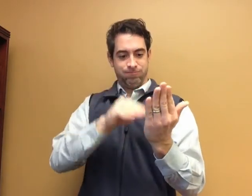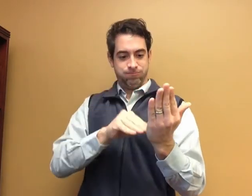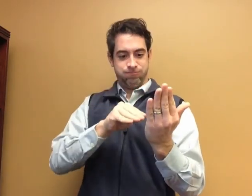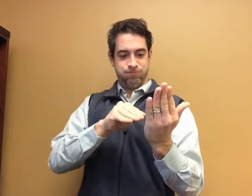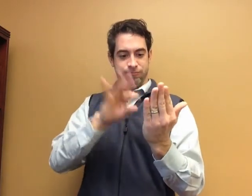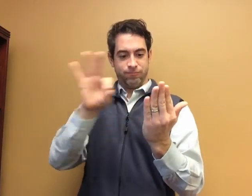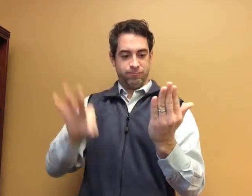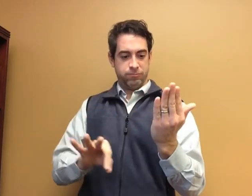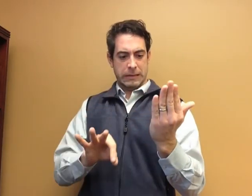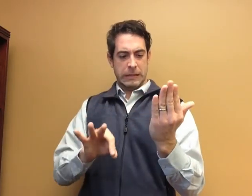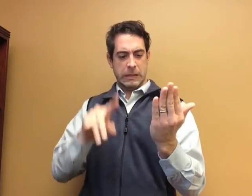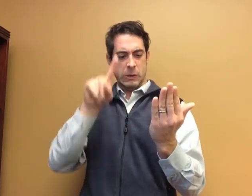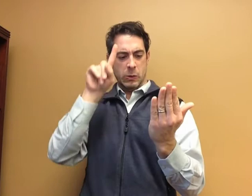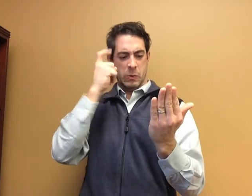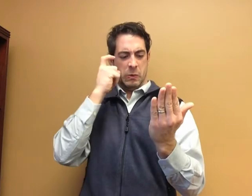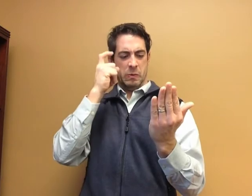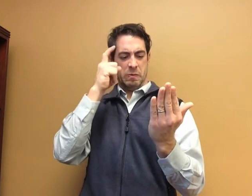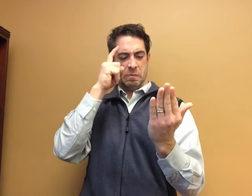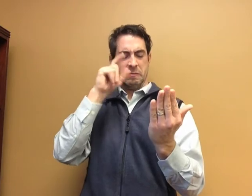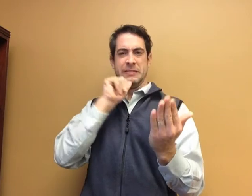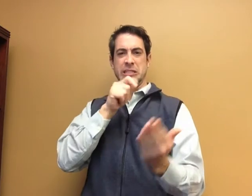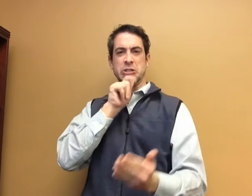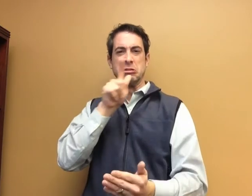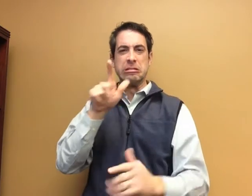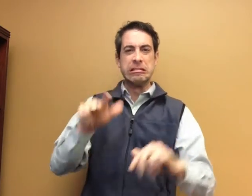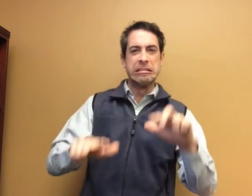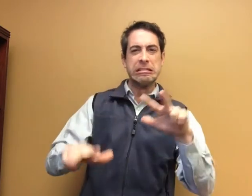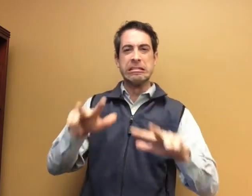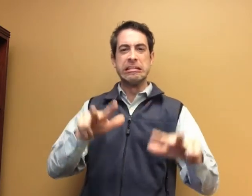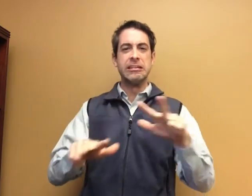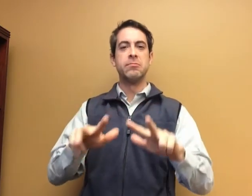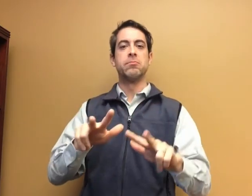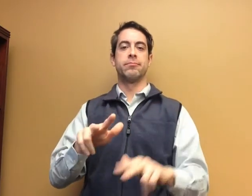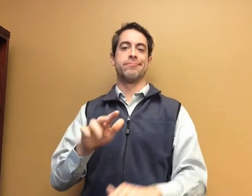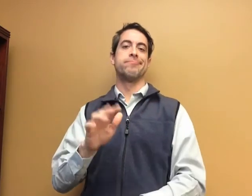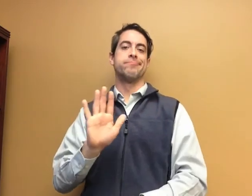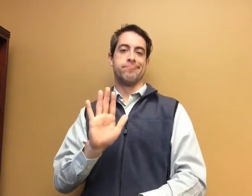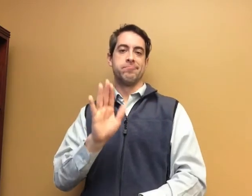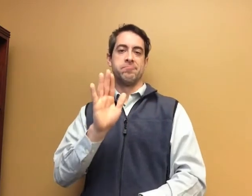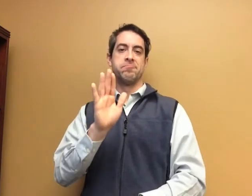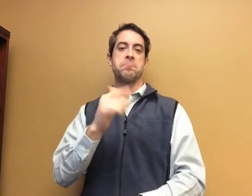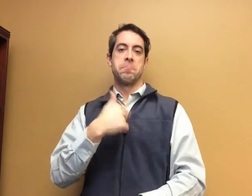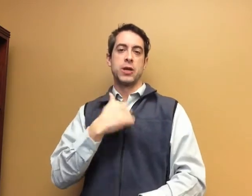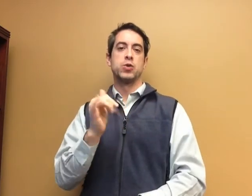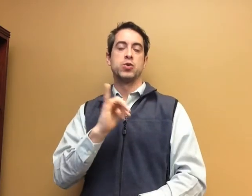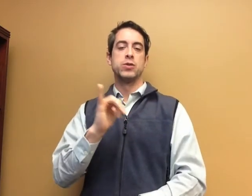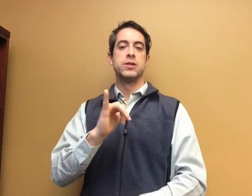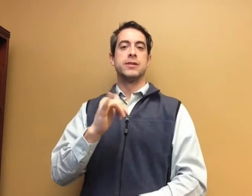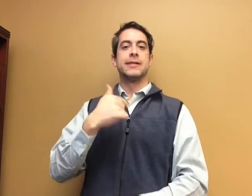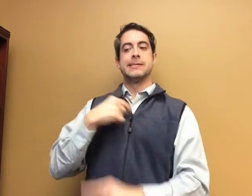you may realize, well, filling out these tax forms is not so easy. I